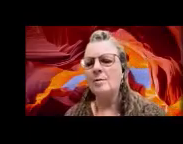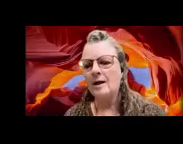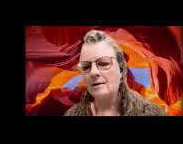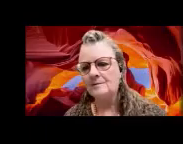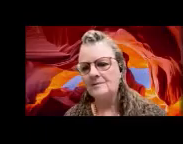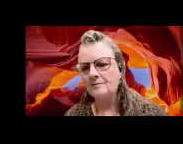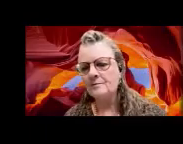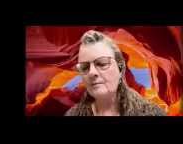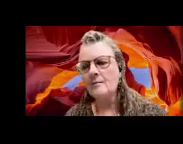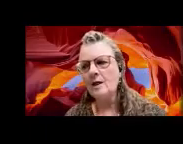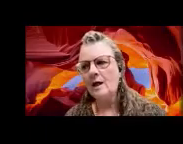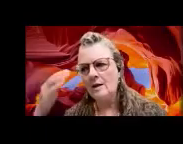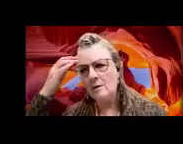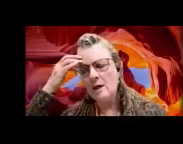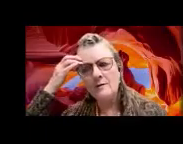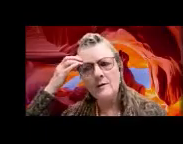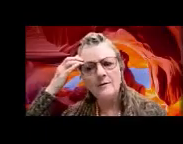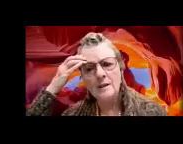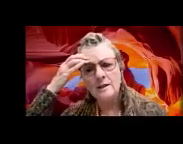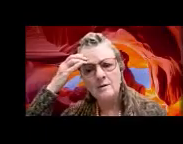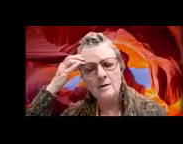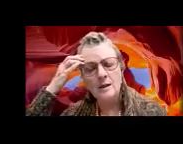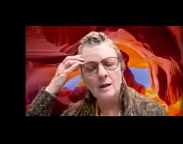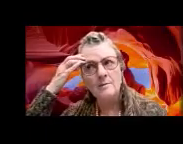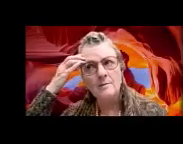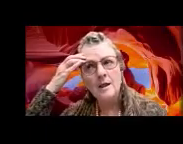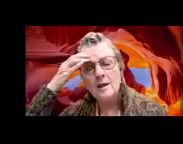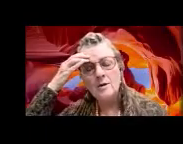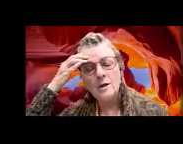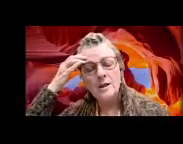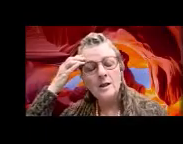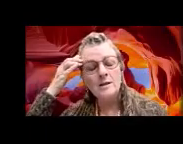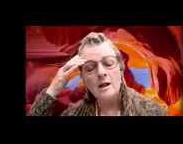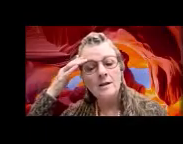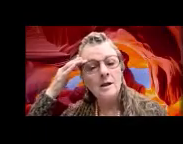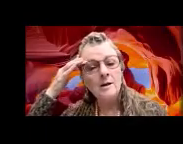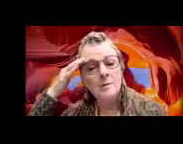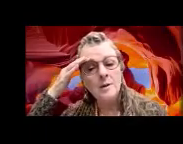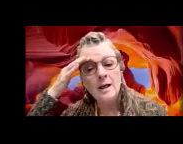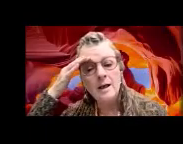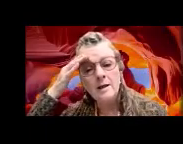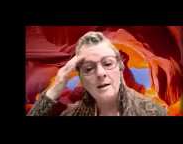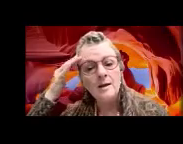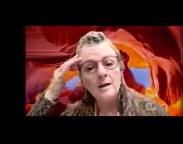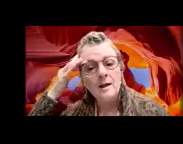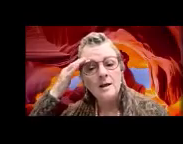play, and that we often sit or criticize solitary play. And you